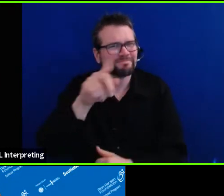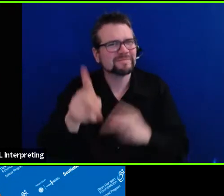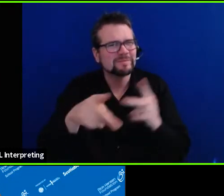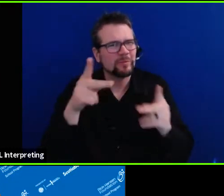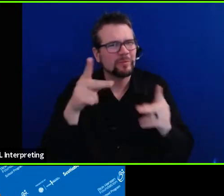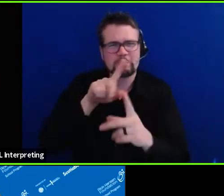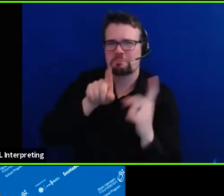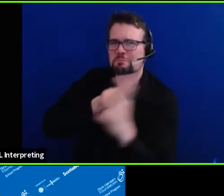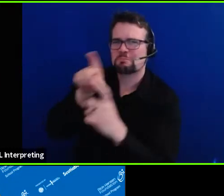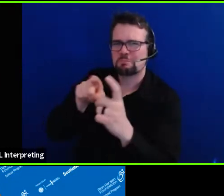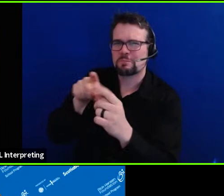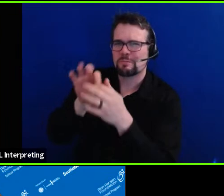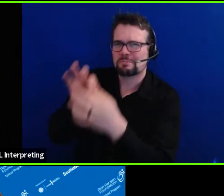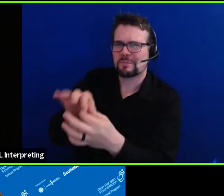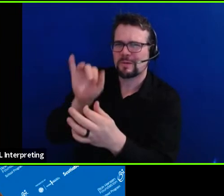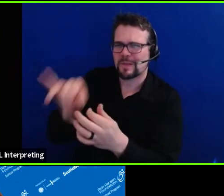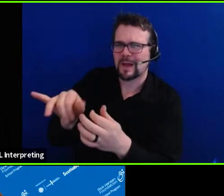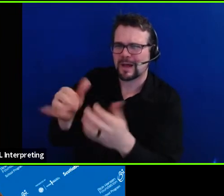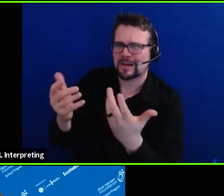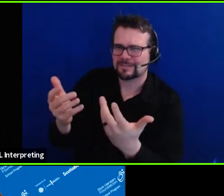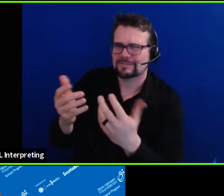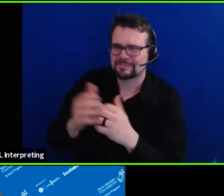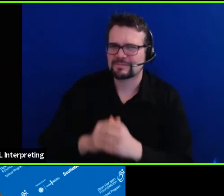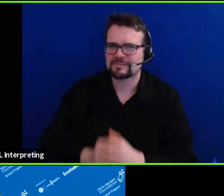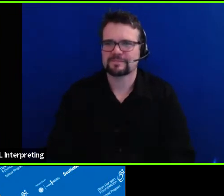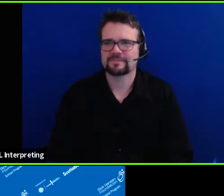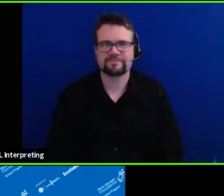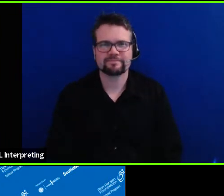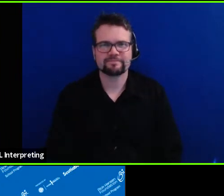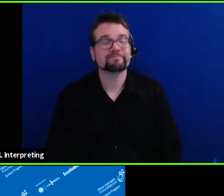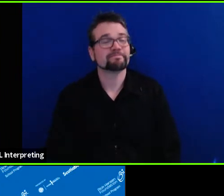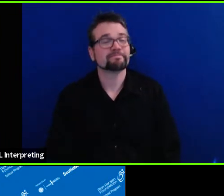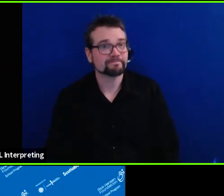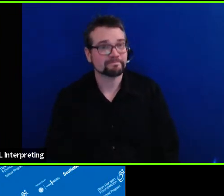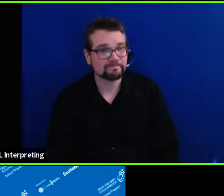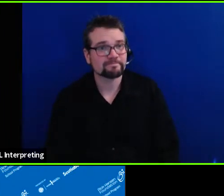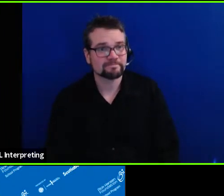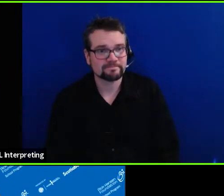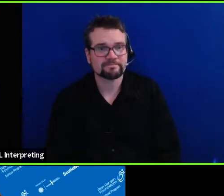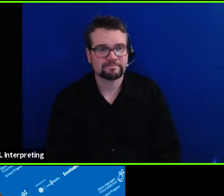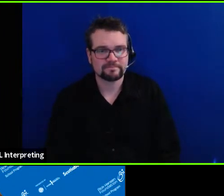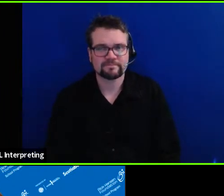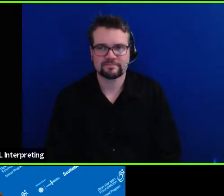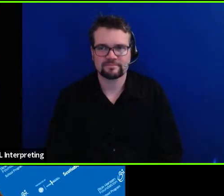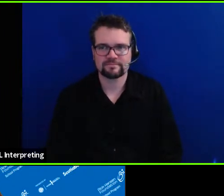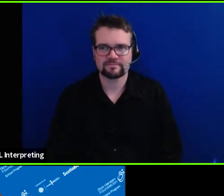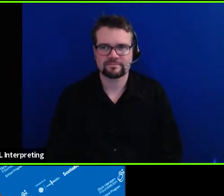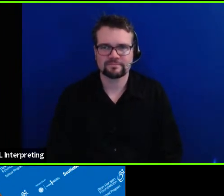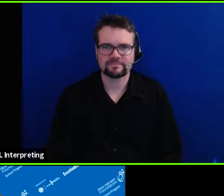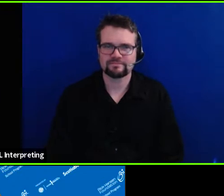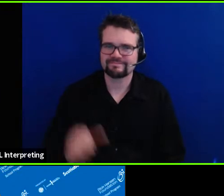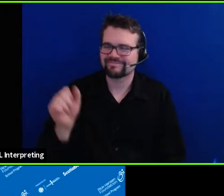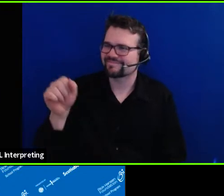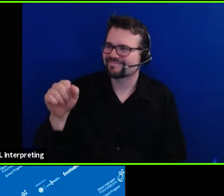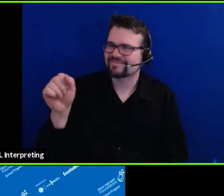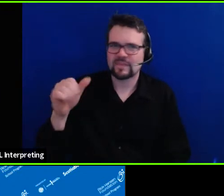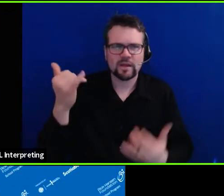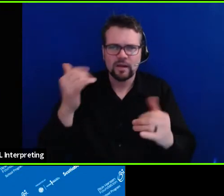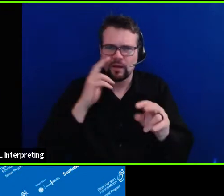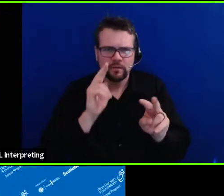PRESENTATION ON THAT VERY TOPIC. >> HAPPY TO ANSWER ANYTHING. YEAH, I'M JUST LOOKING AT THE TIME.